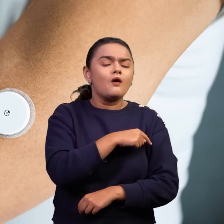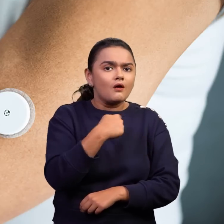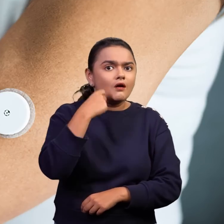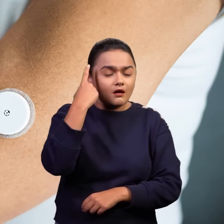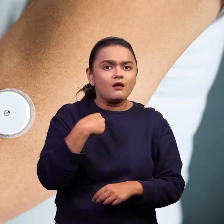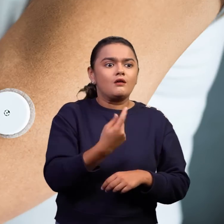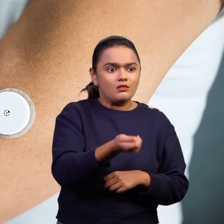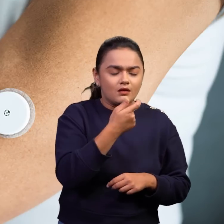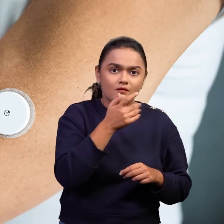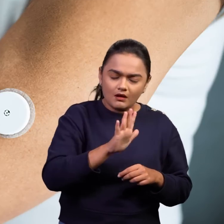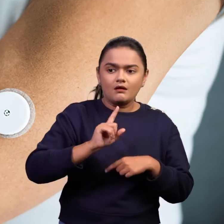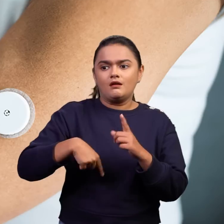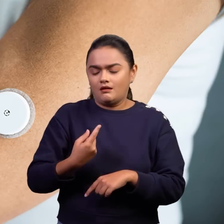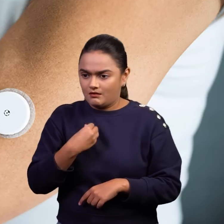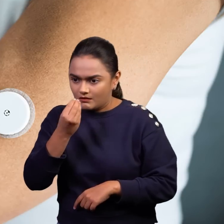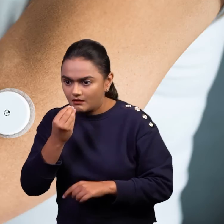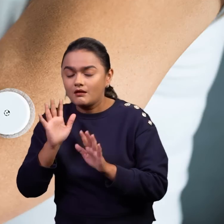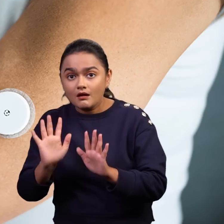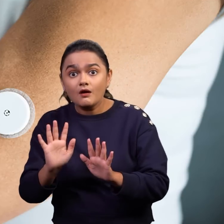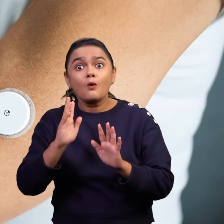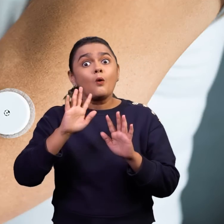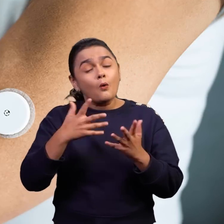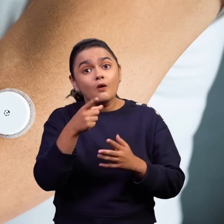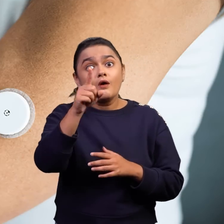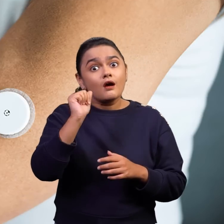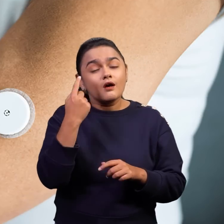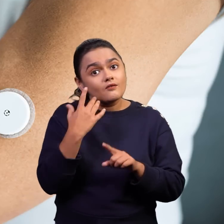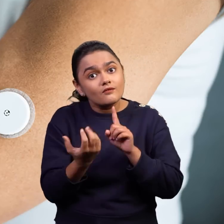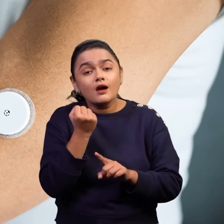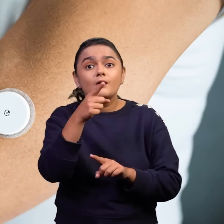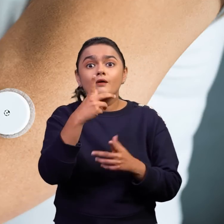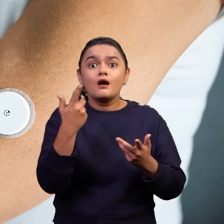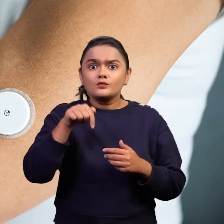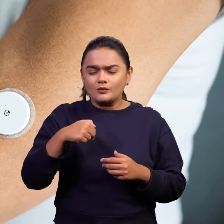medications and eating times. We can also keep a track of our diet.